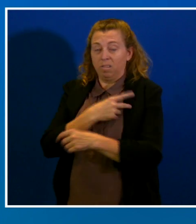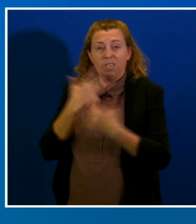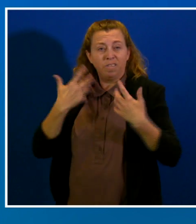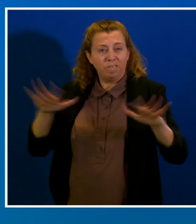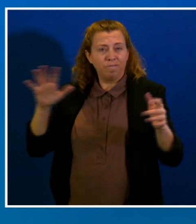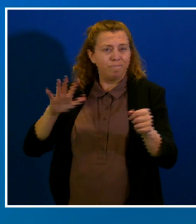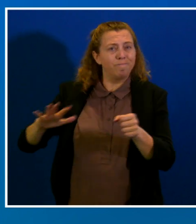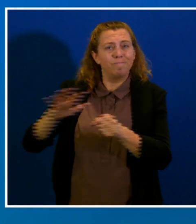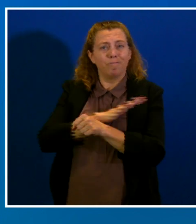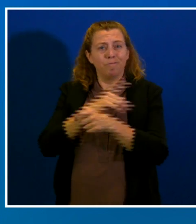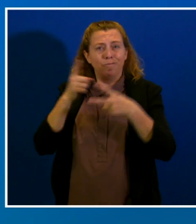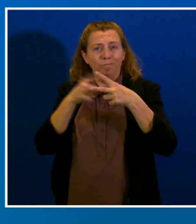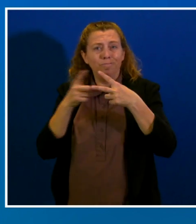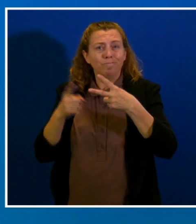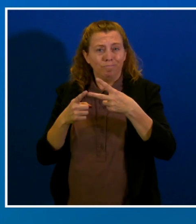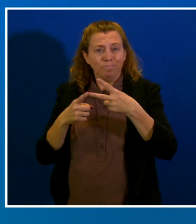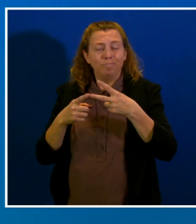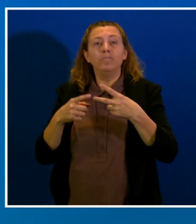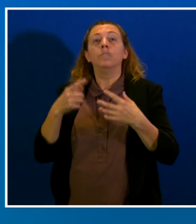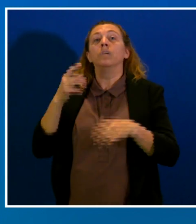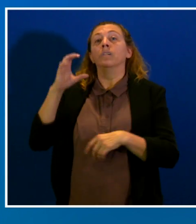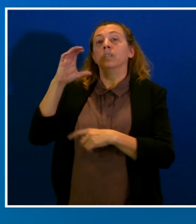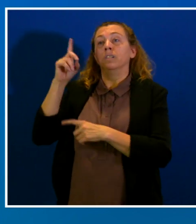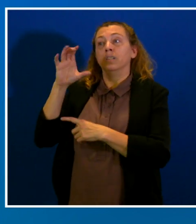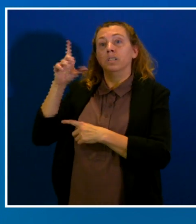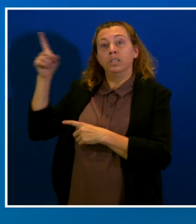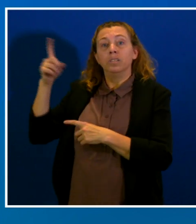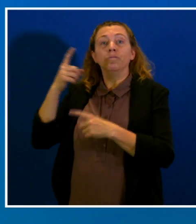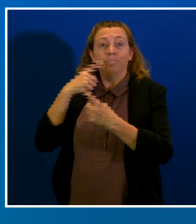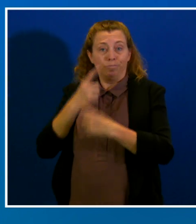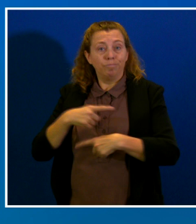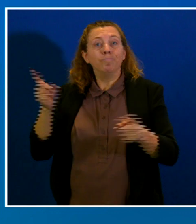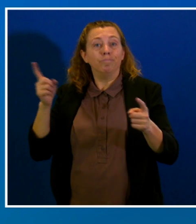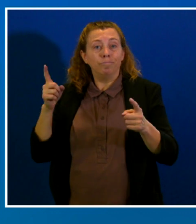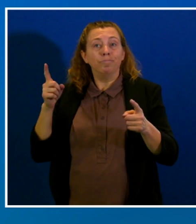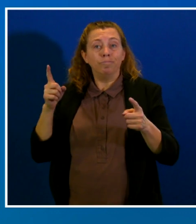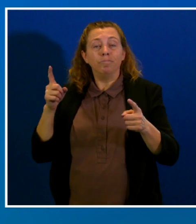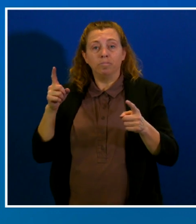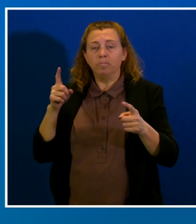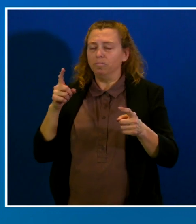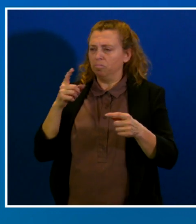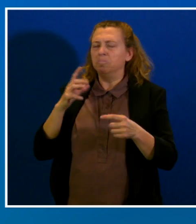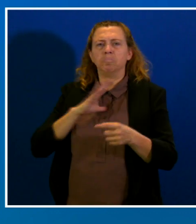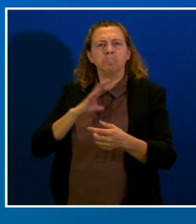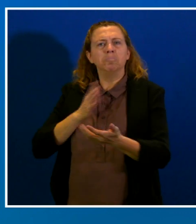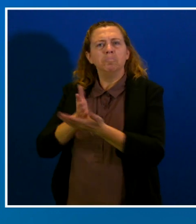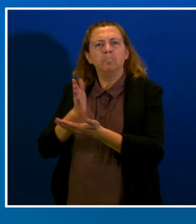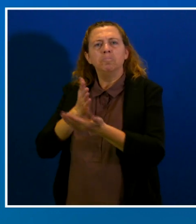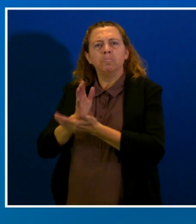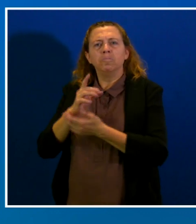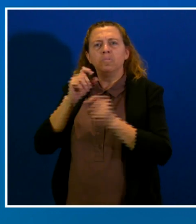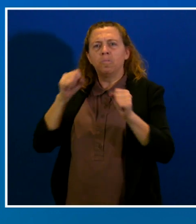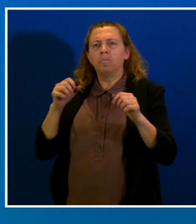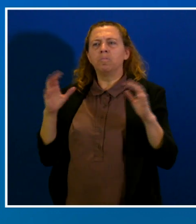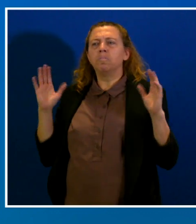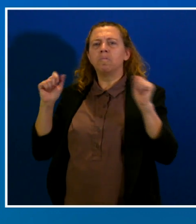Disease Control have recently announced that you can resume many activities that you stopped doing during the pandemic.